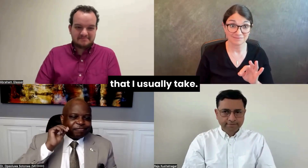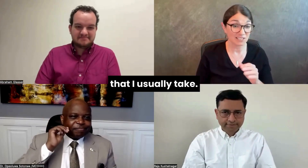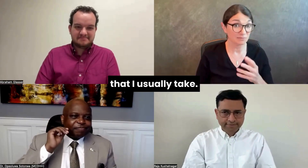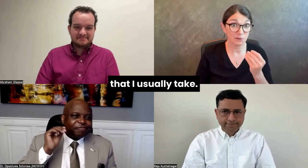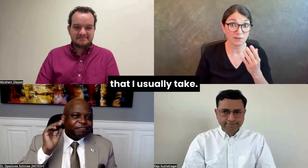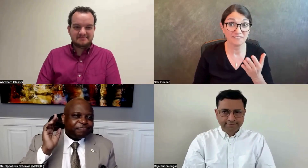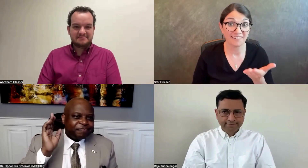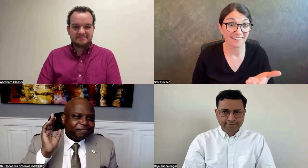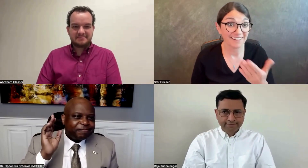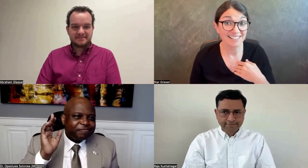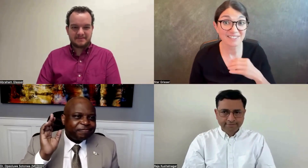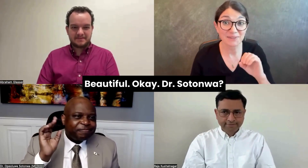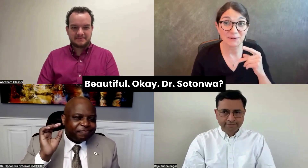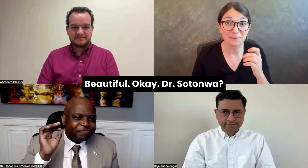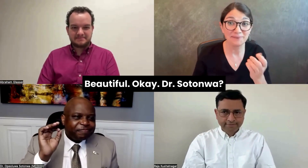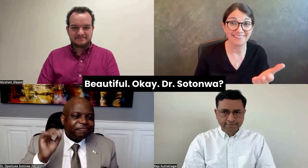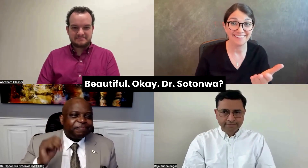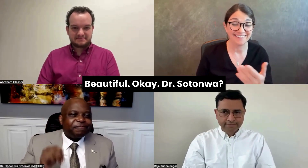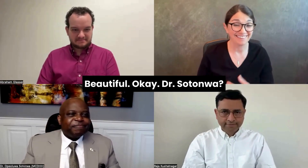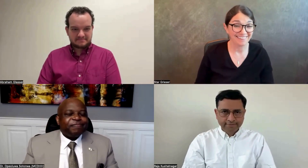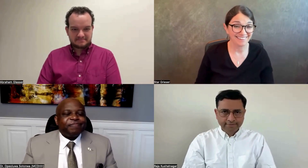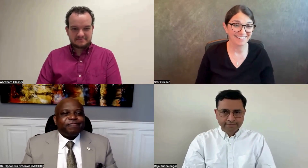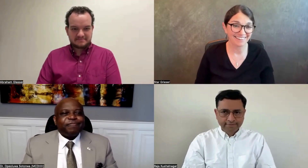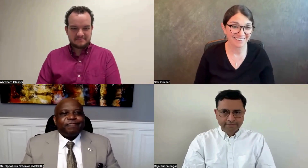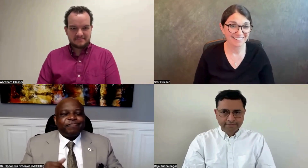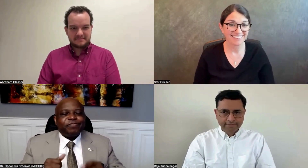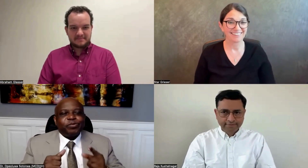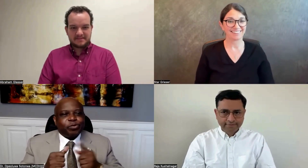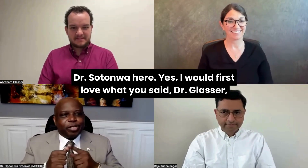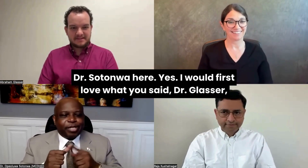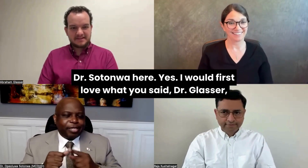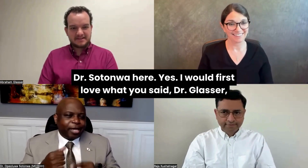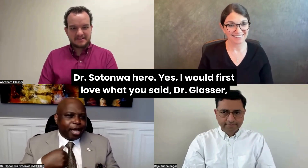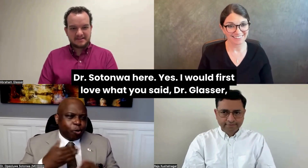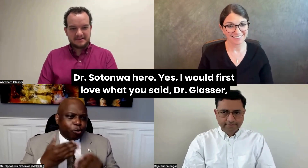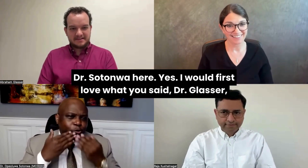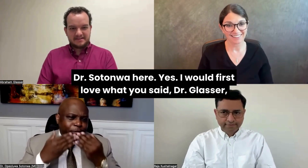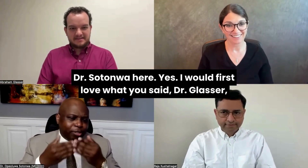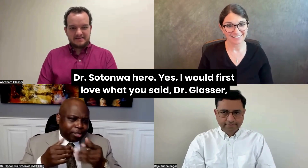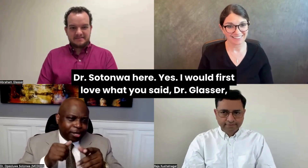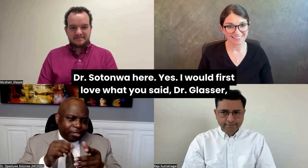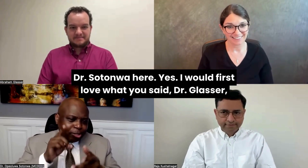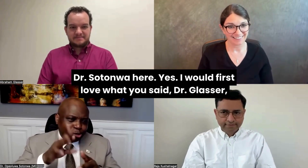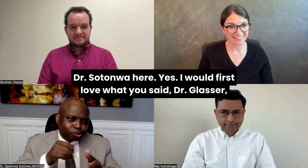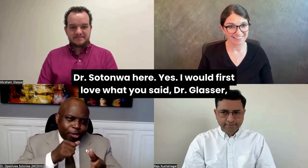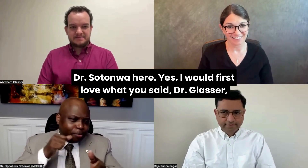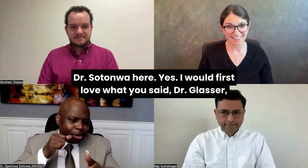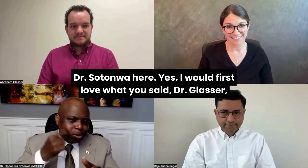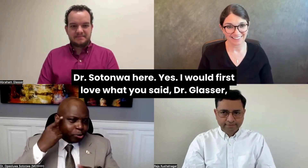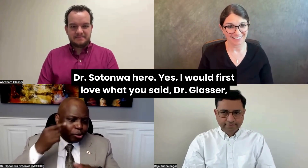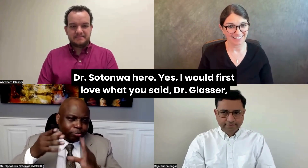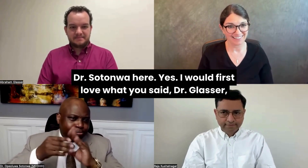Beautiful. Okay. Dr. Sotonwa? Dr. Sotonwa here. Yes. I would first love what you said, Dr. Glasser,